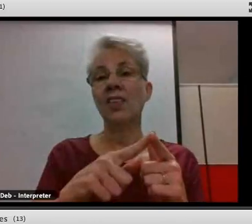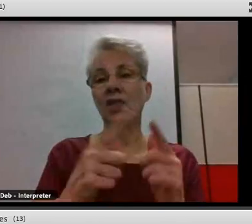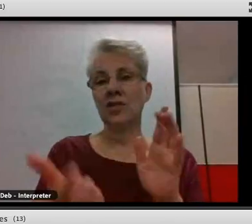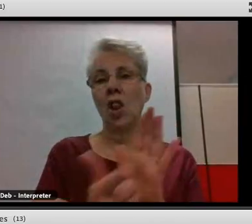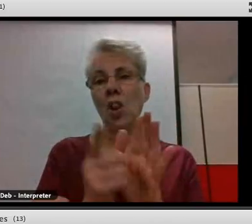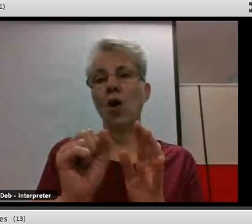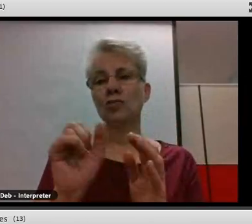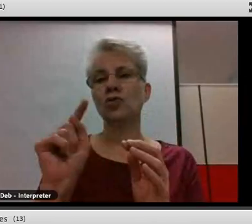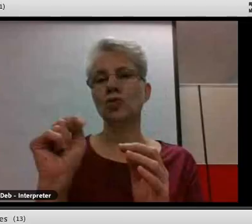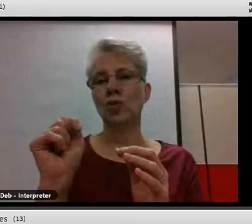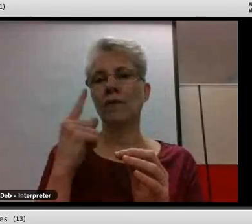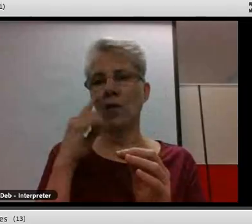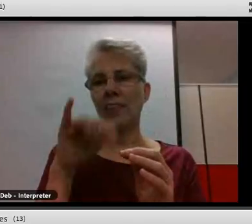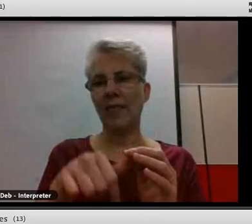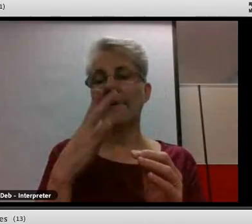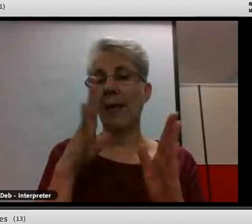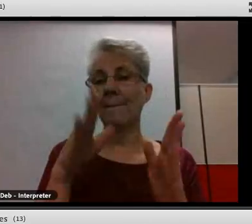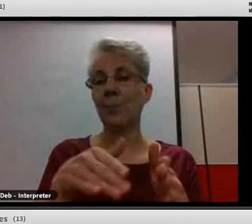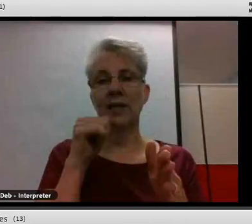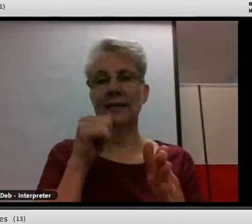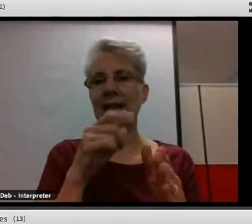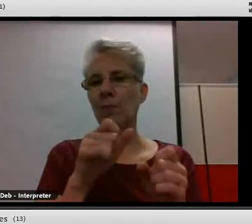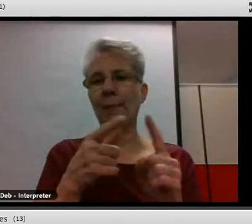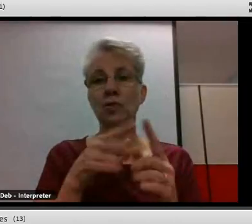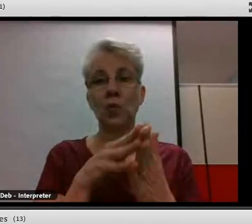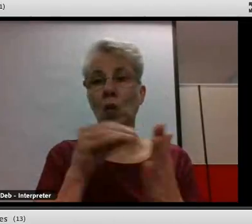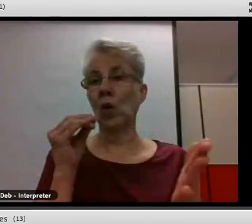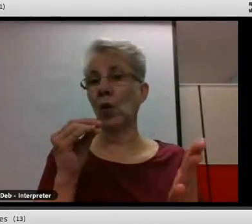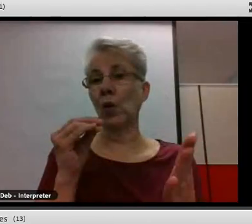about how you can test for 508 compatibility.